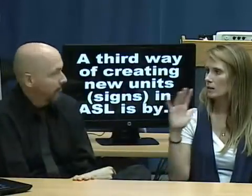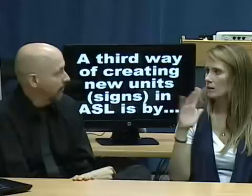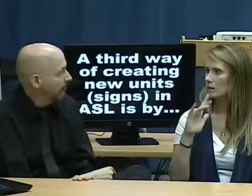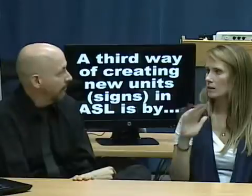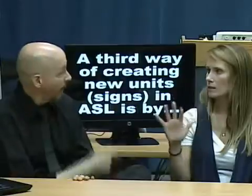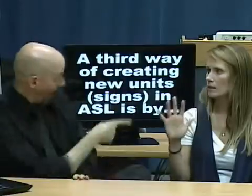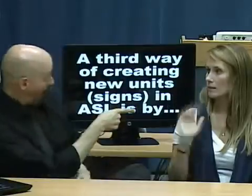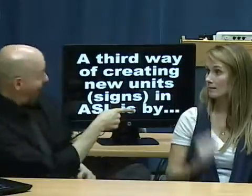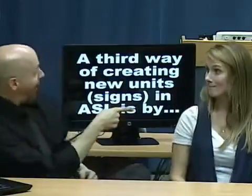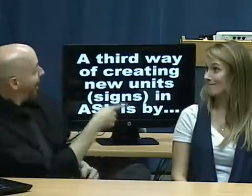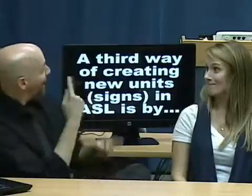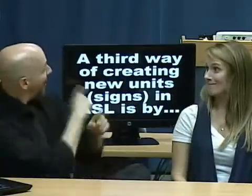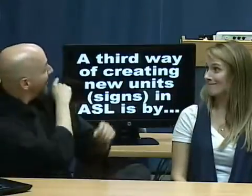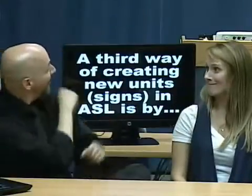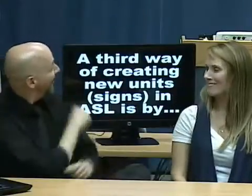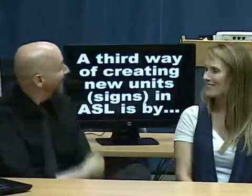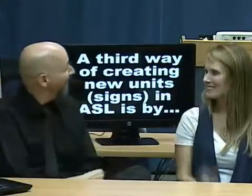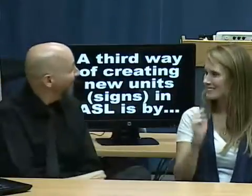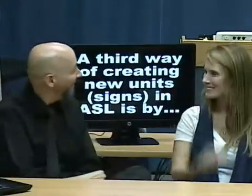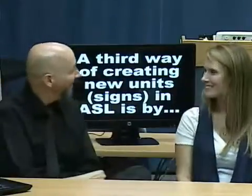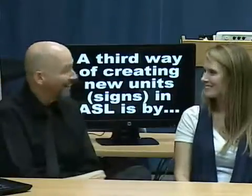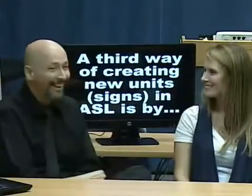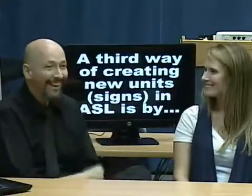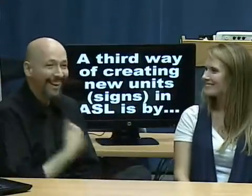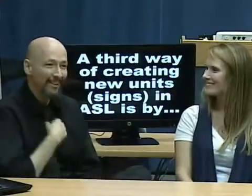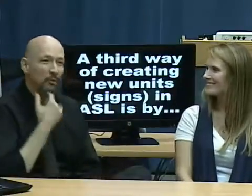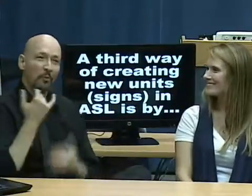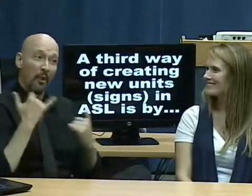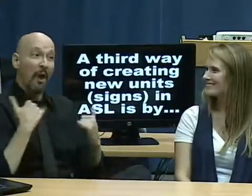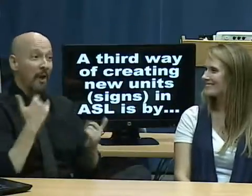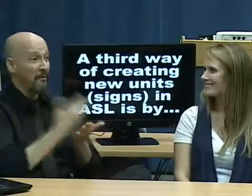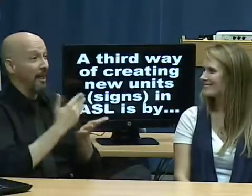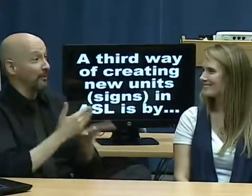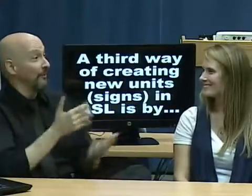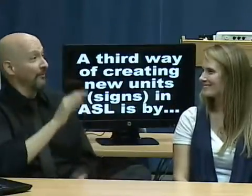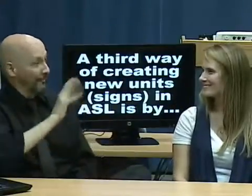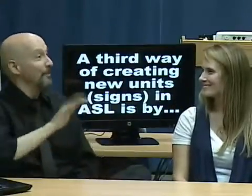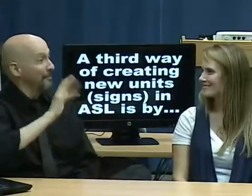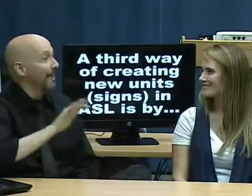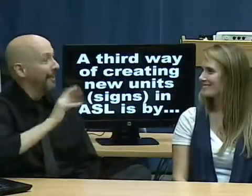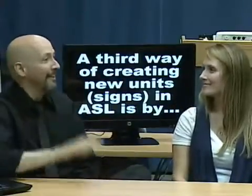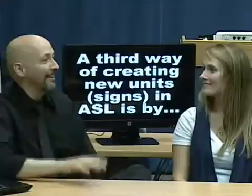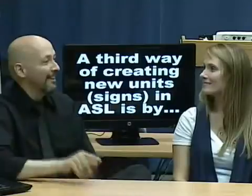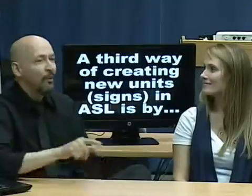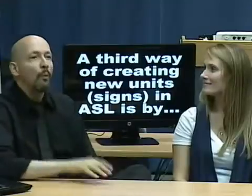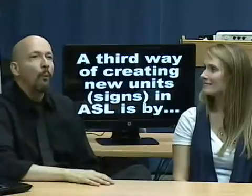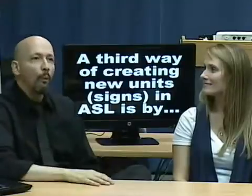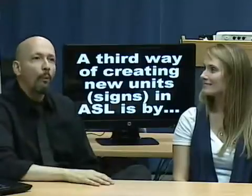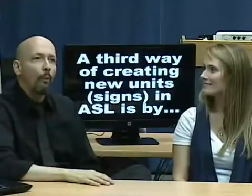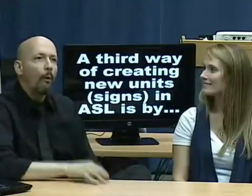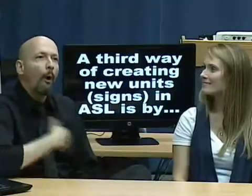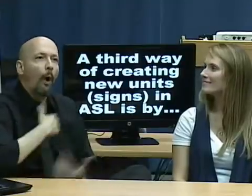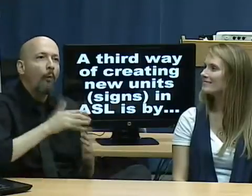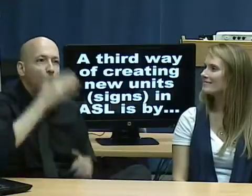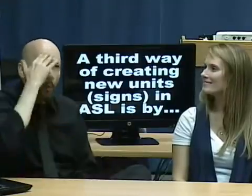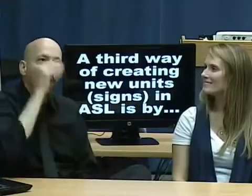Fingerspelling? Hey! Right! I told you, "Today's lesson is Fingerspelling." You just bobbed your heads and said,